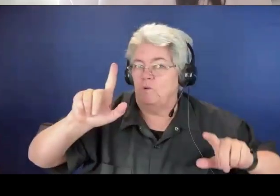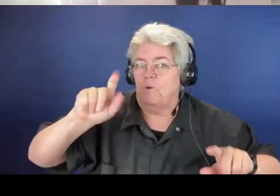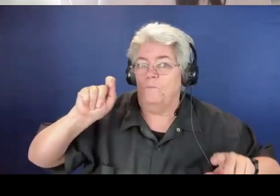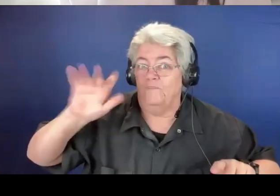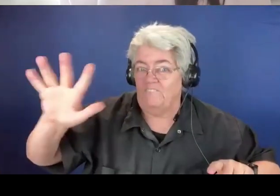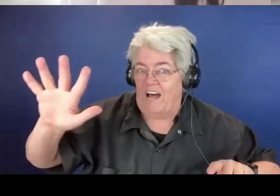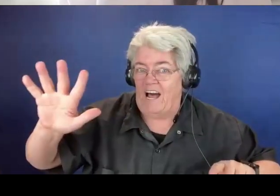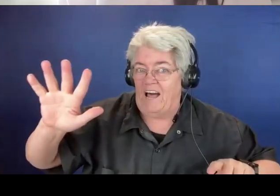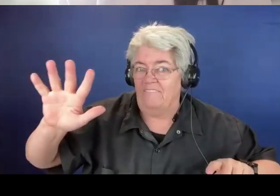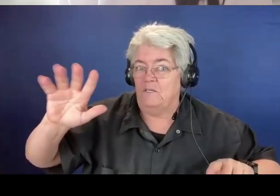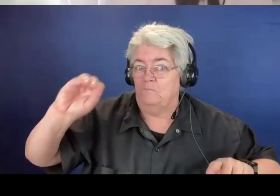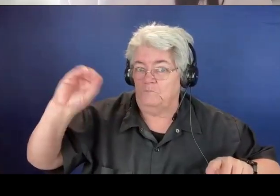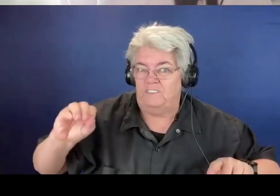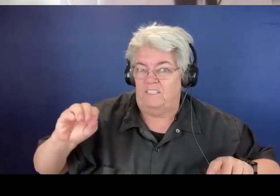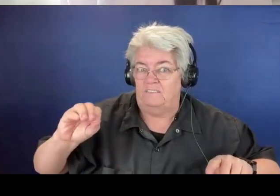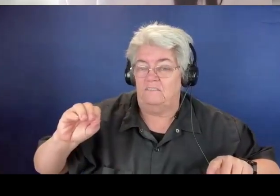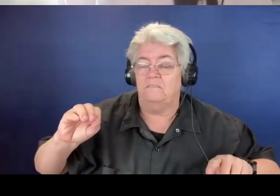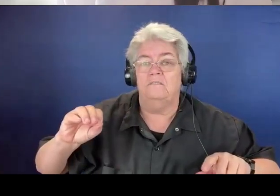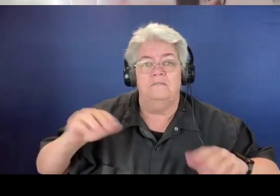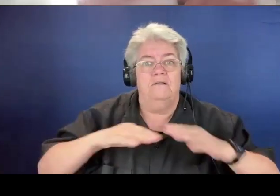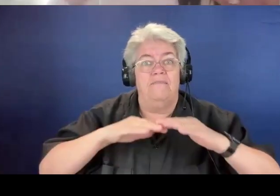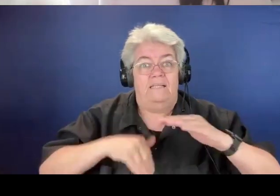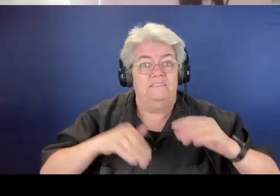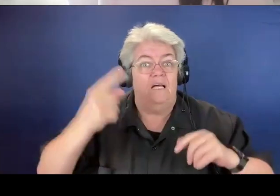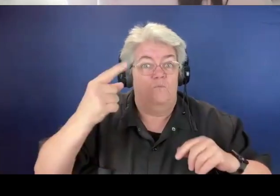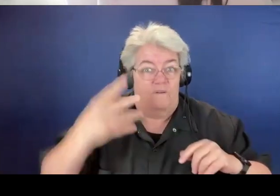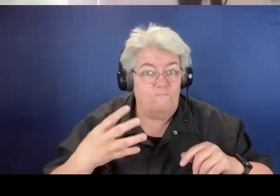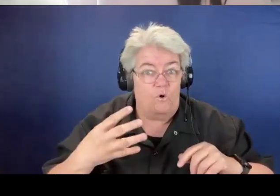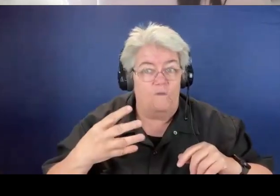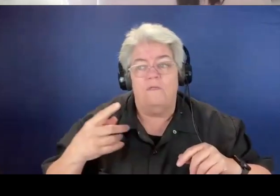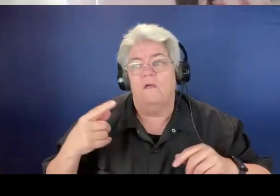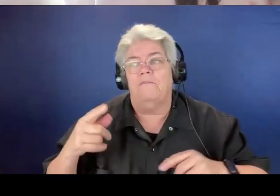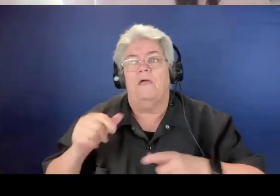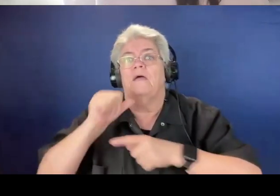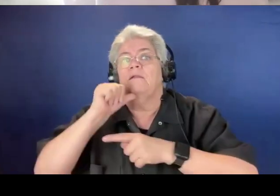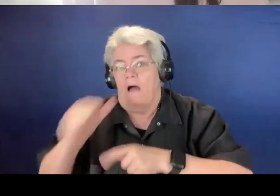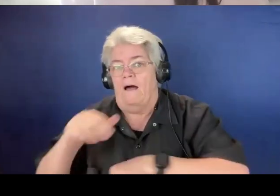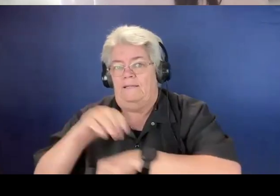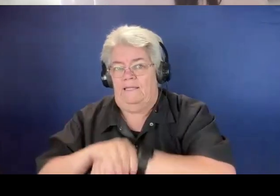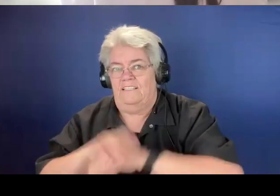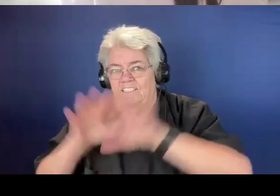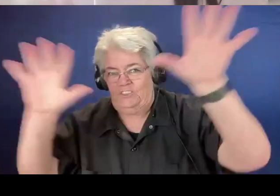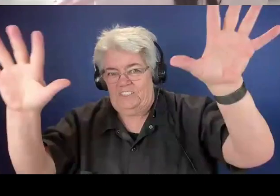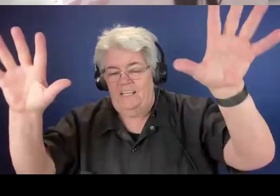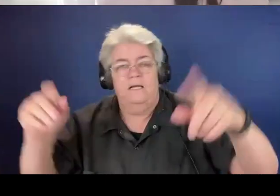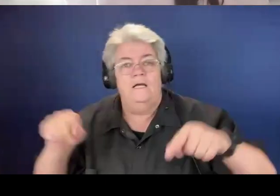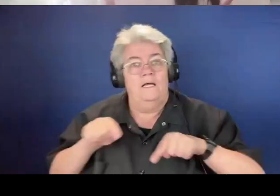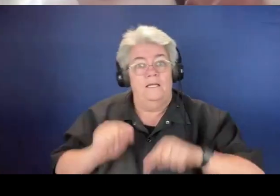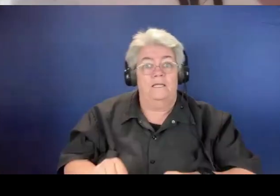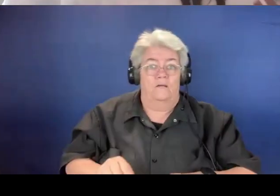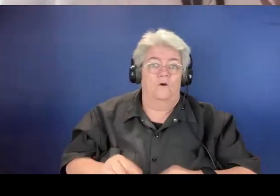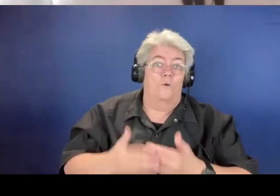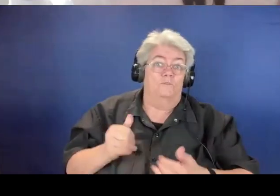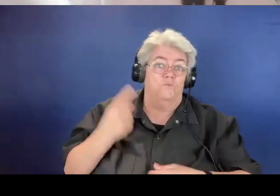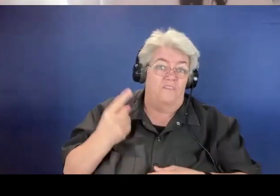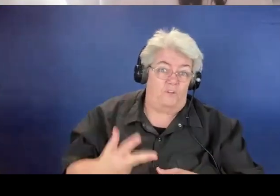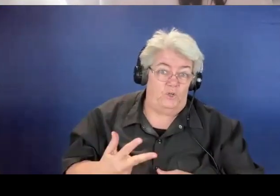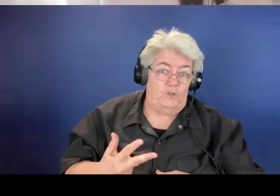speak a non-English language at home. And this is why it should matter to all providers in Florida and probably why so